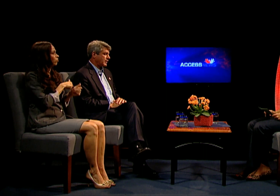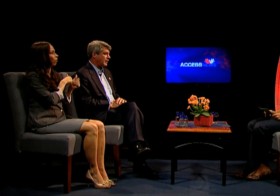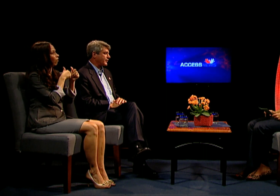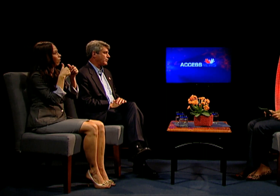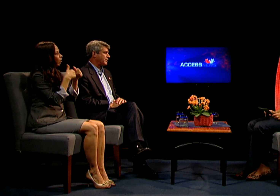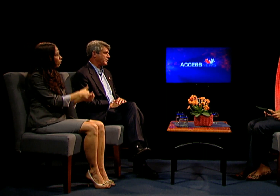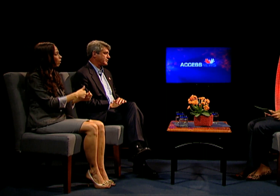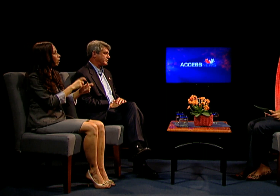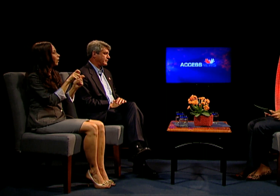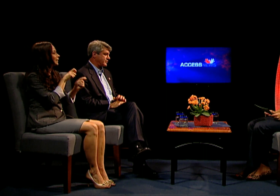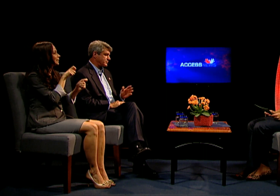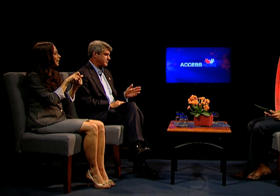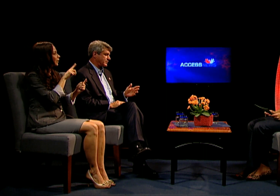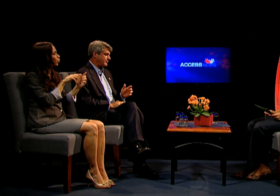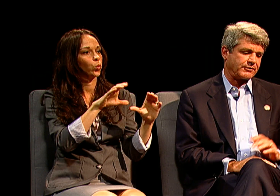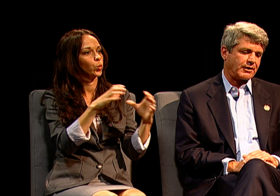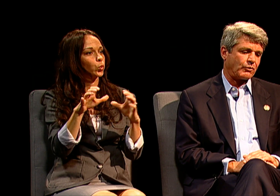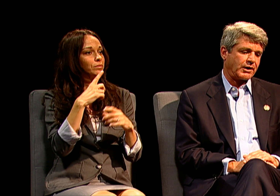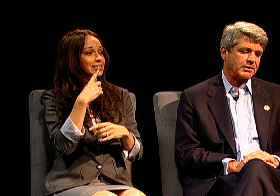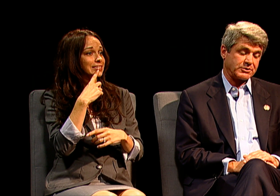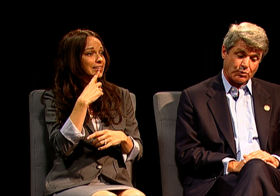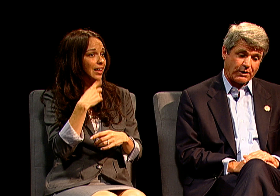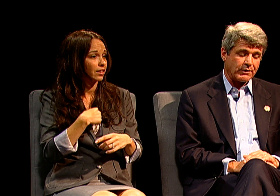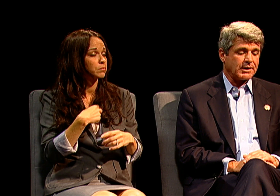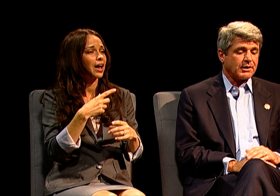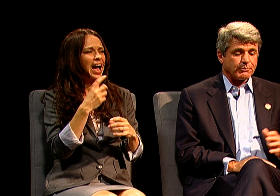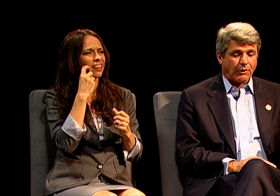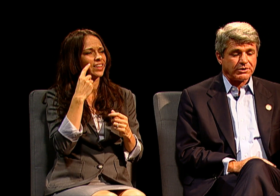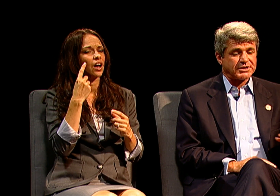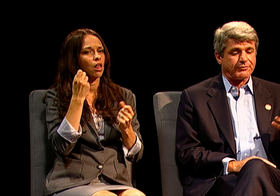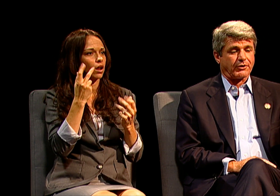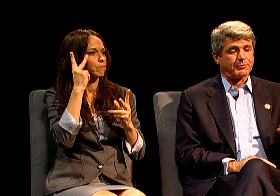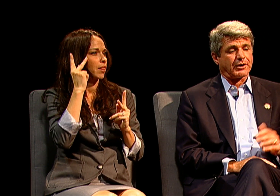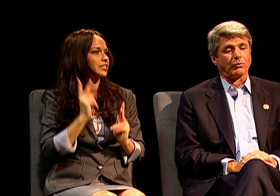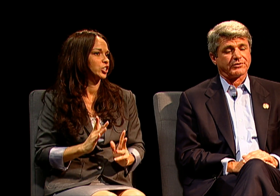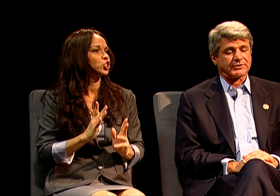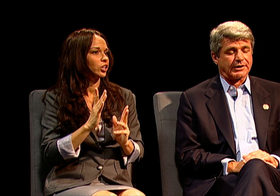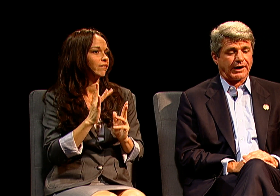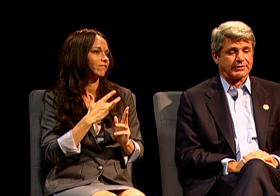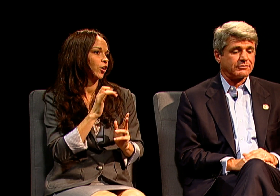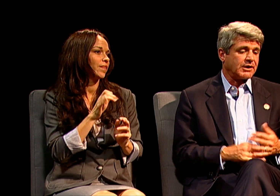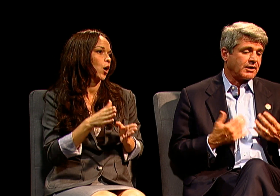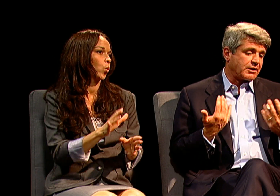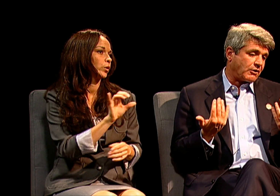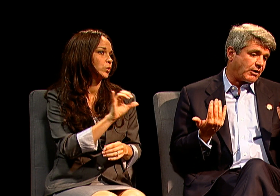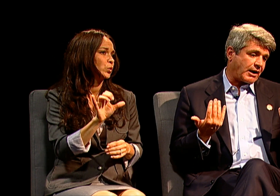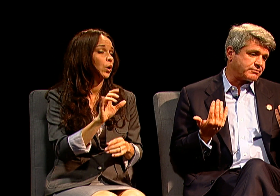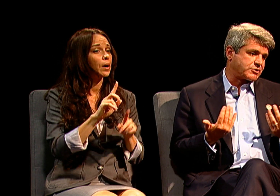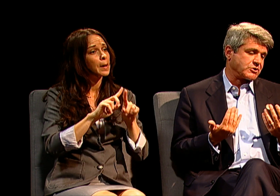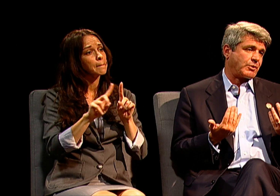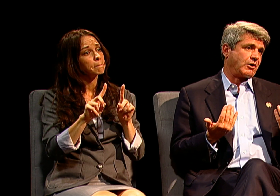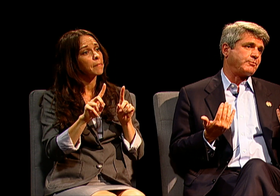AND I THINK A LOT OF ELECTED OFFICIALS FEEL THAT WAY AS WELL. BUT I WILL SAY FOR ANYBODY WHO WANTS TO GET ACTIVE, YOU KNOW, I'VE CHOSEN MY OWN--